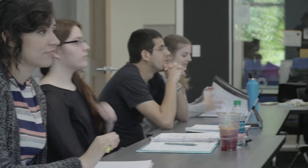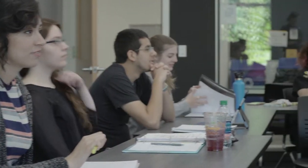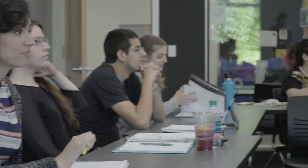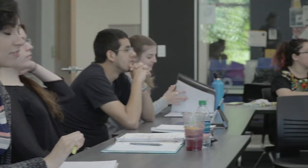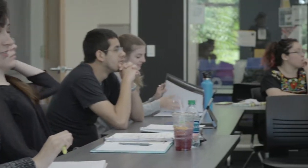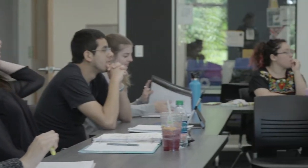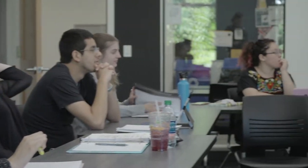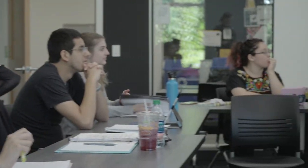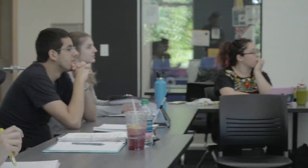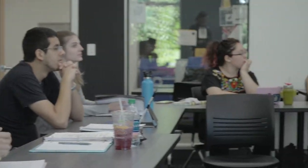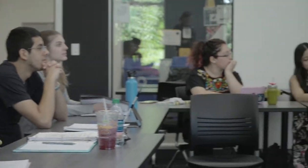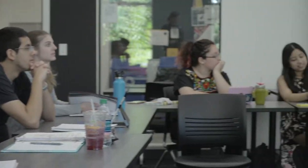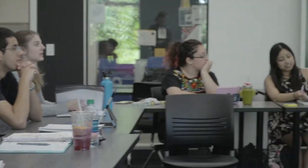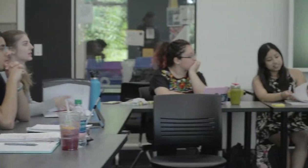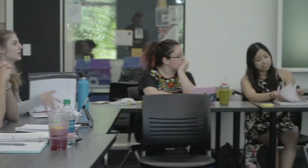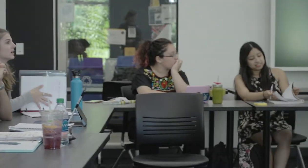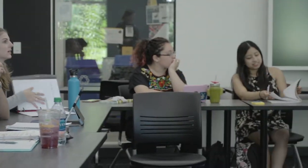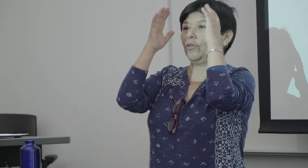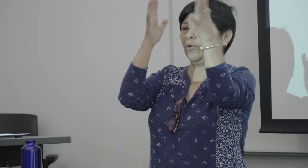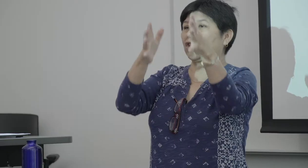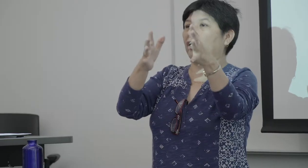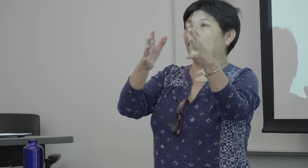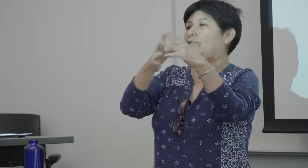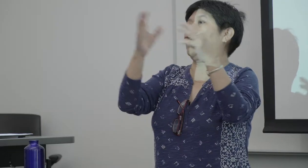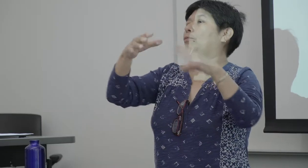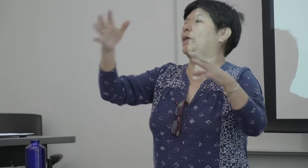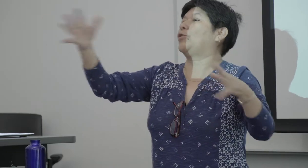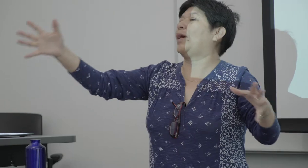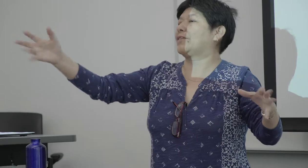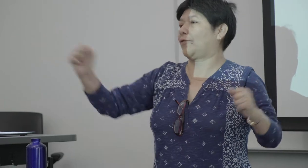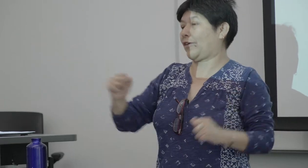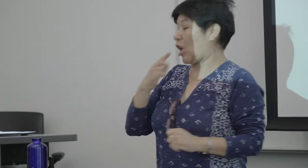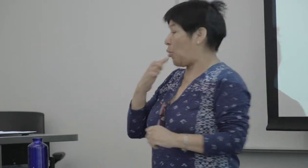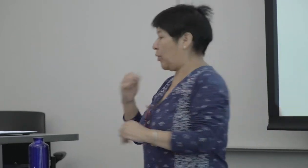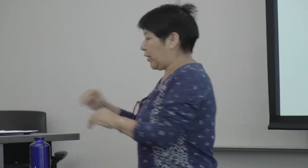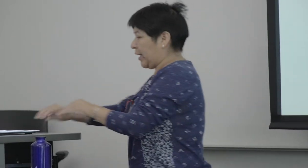effectively meet the needs of this increasingly diverse student body